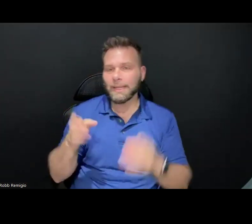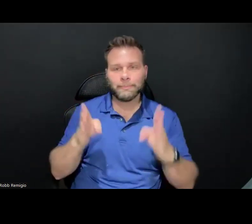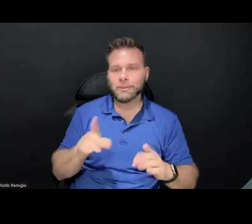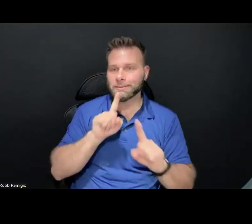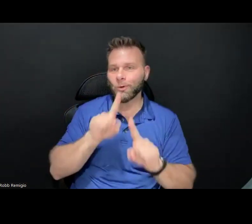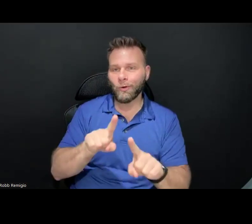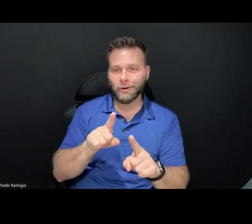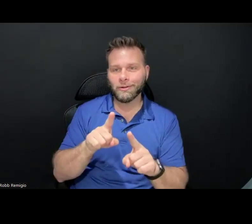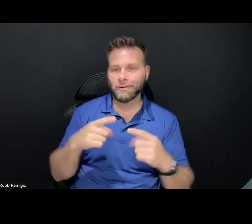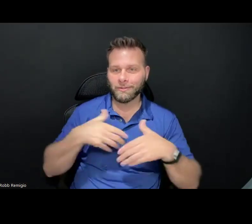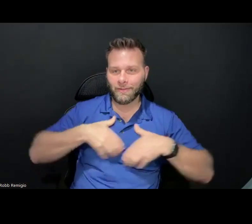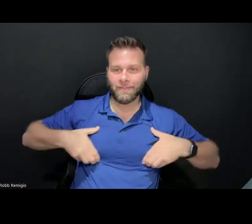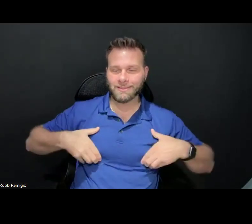They are not required to wear